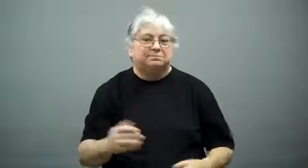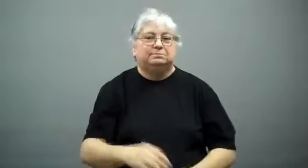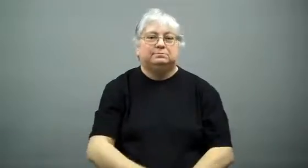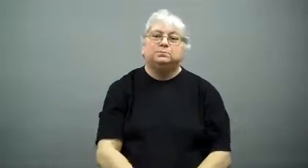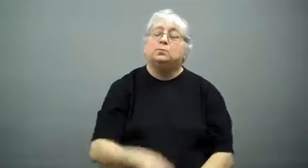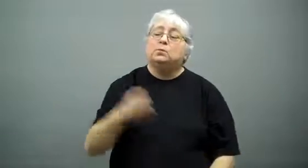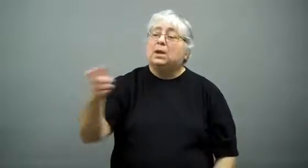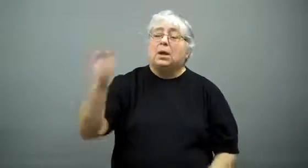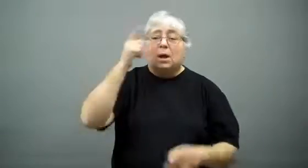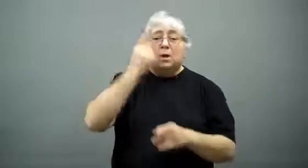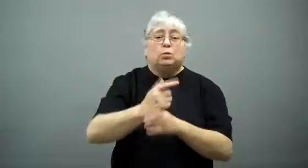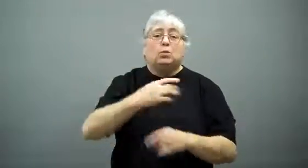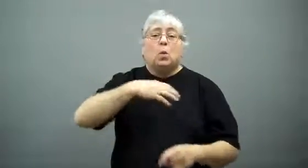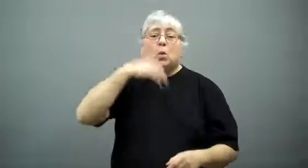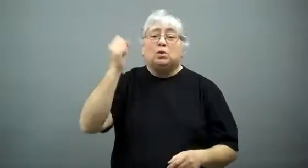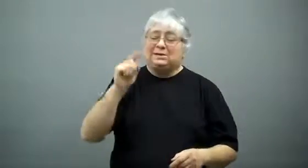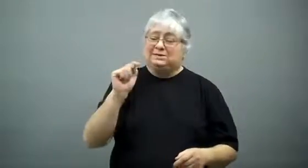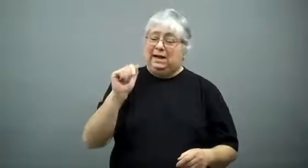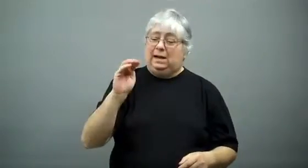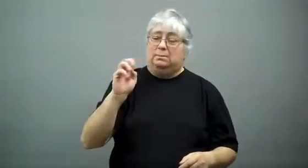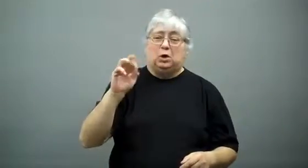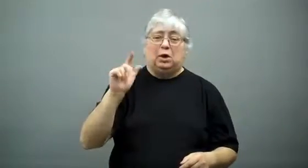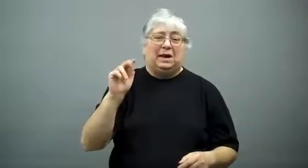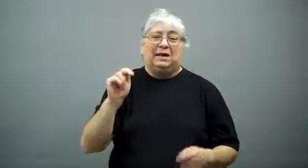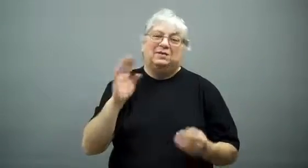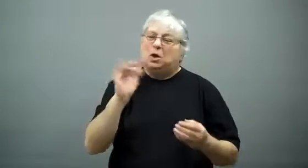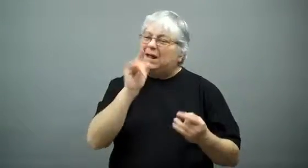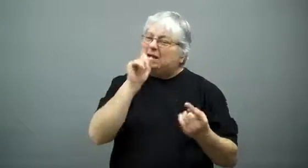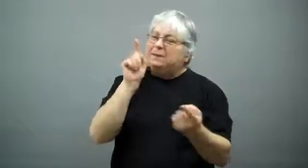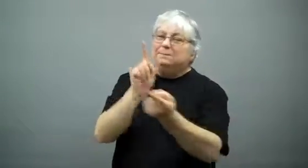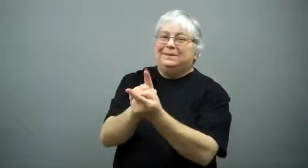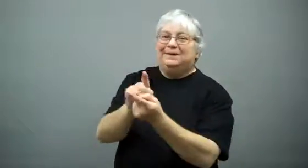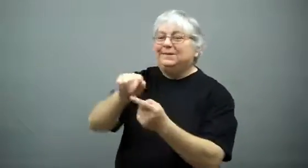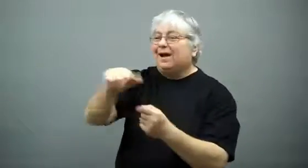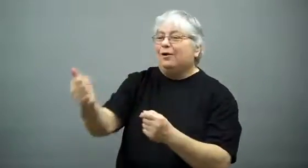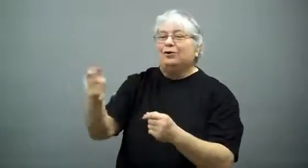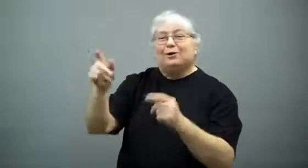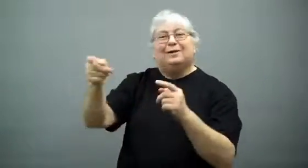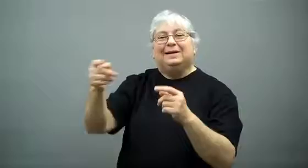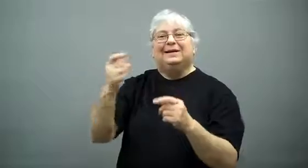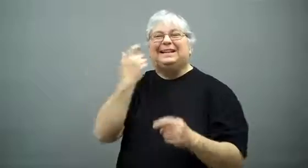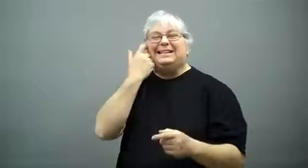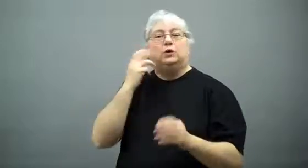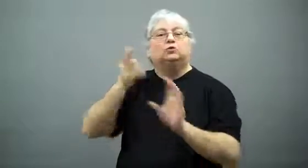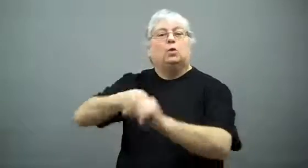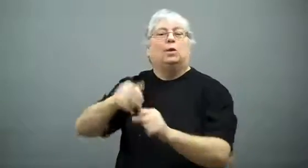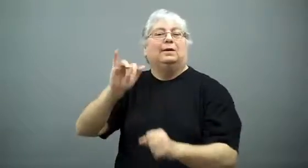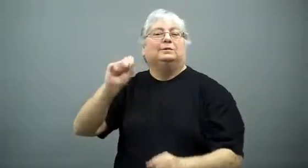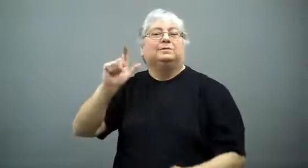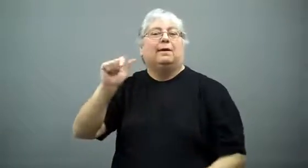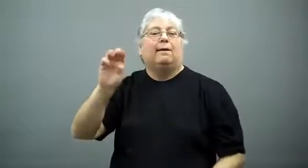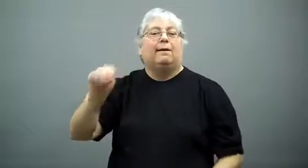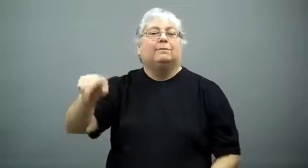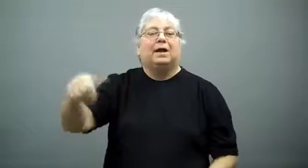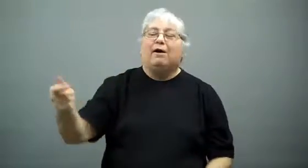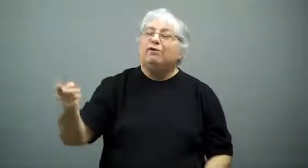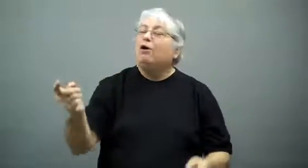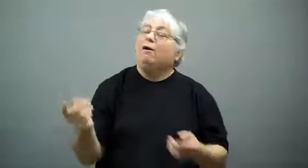Apparently Tamerlan had met a recent convert to Islam.